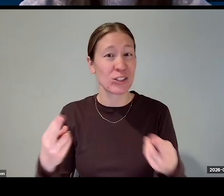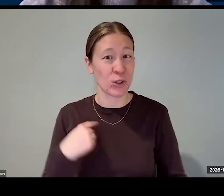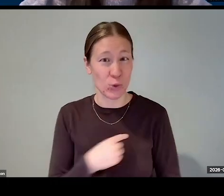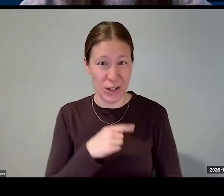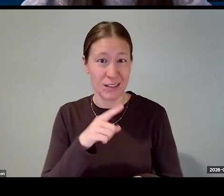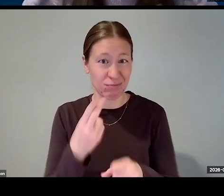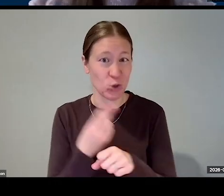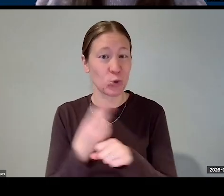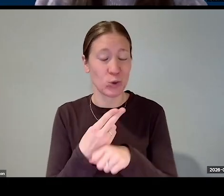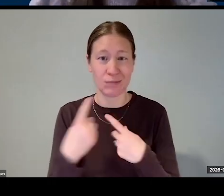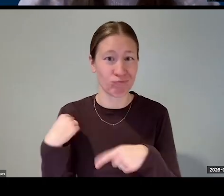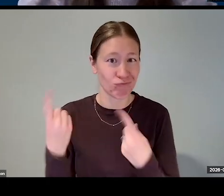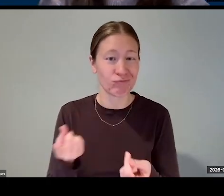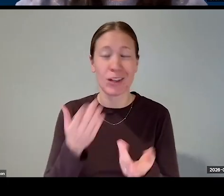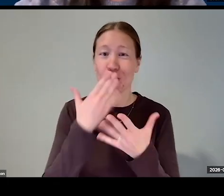Yeah, thank you all so much for coming today.